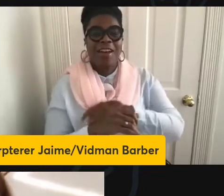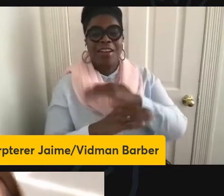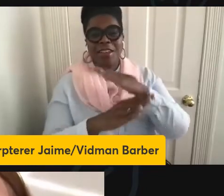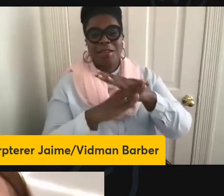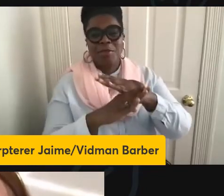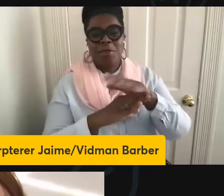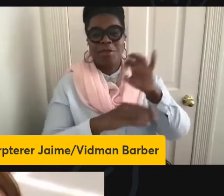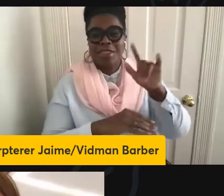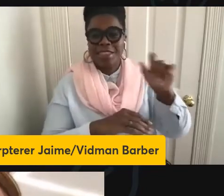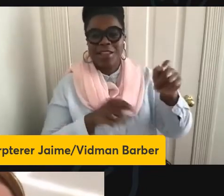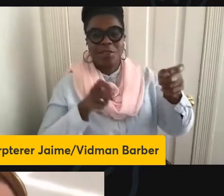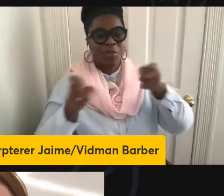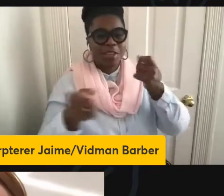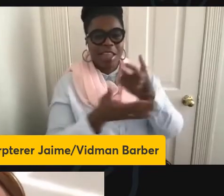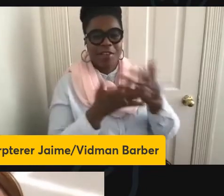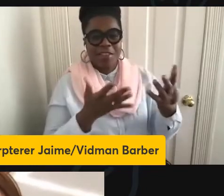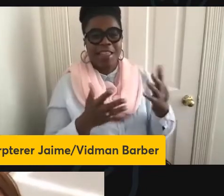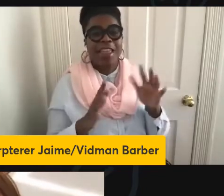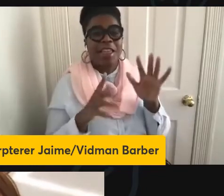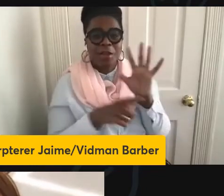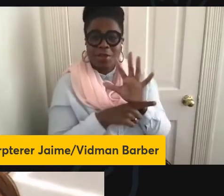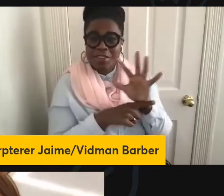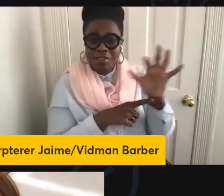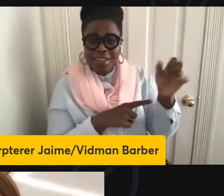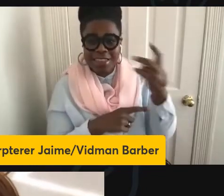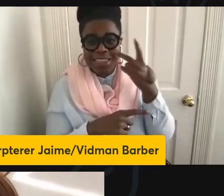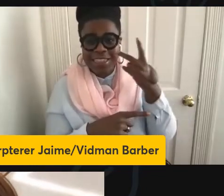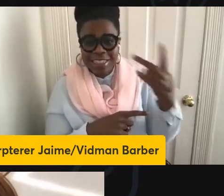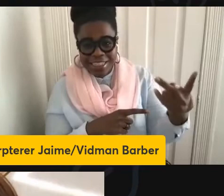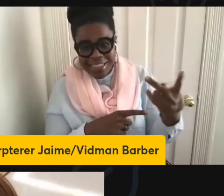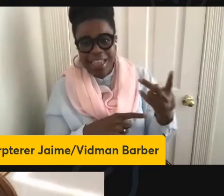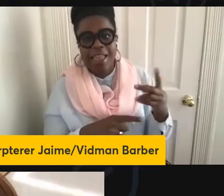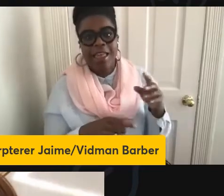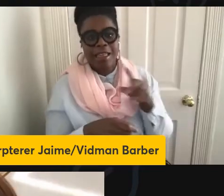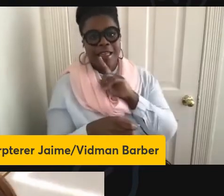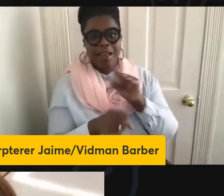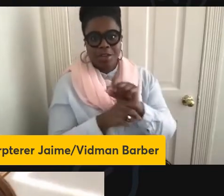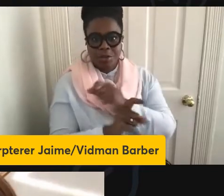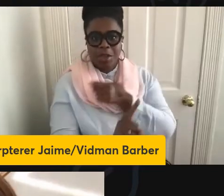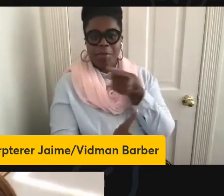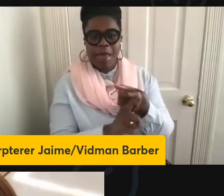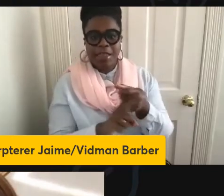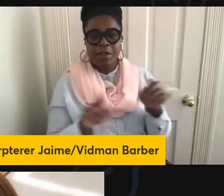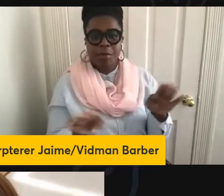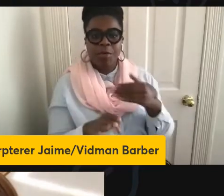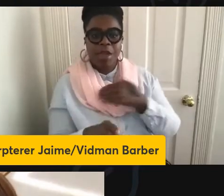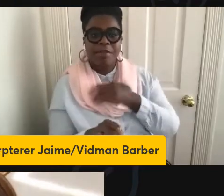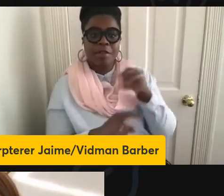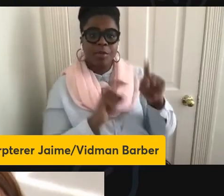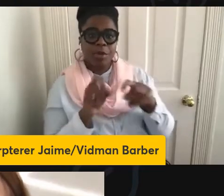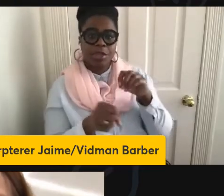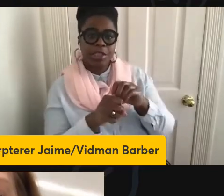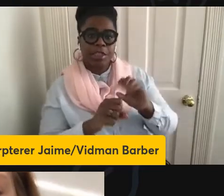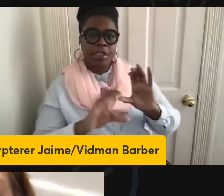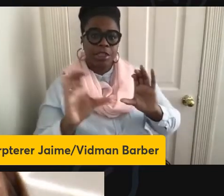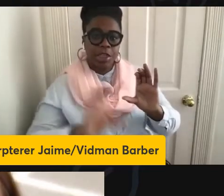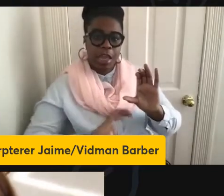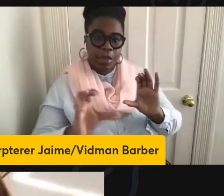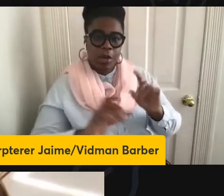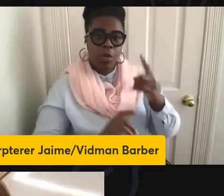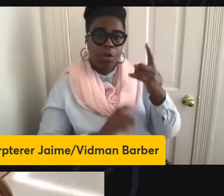really fascinating to see the effects on actual behavior. So we do have some questions in the chat. One person was asking is the